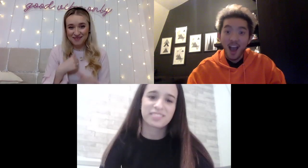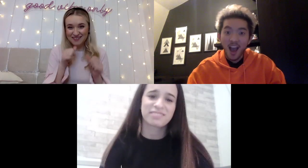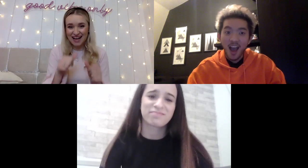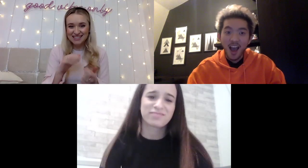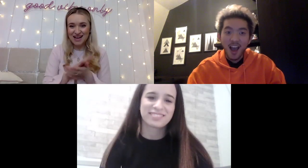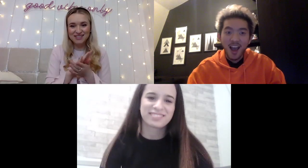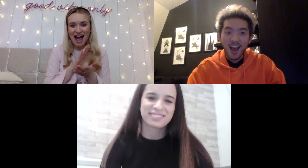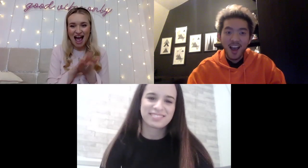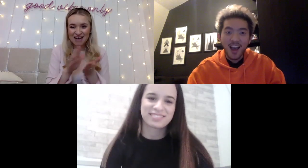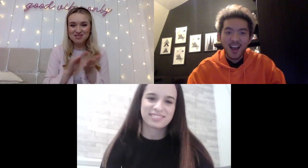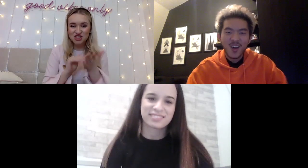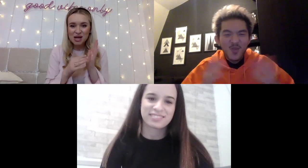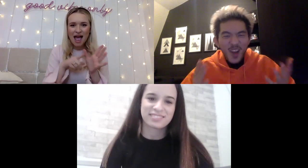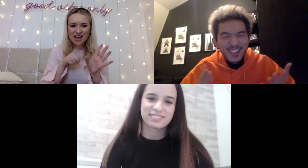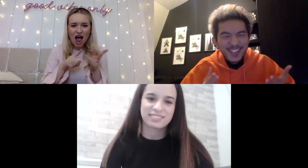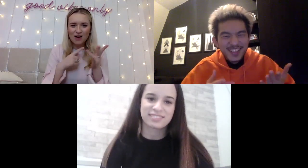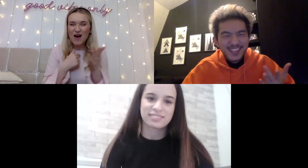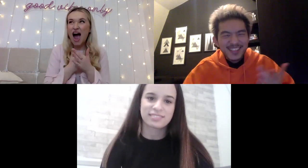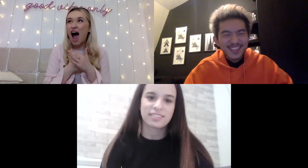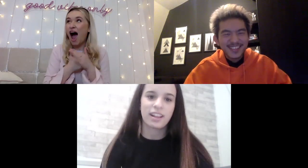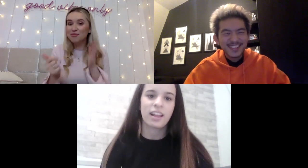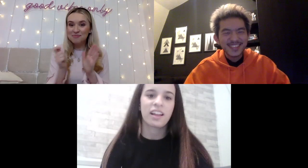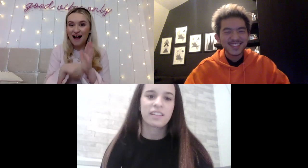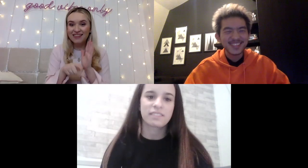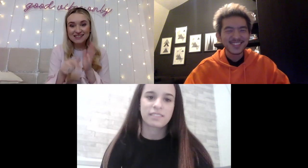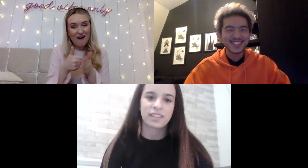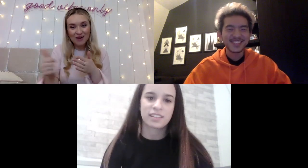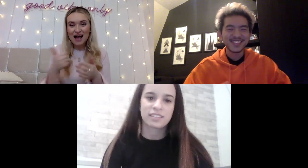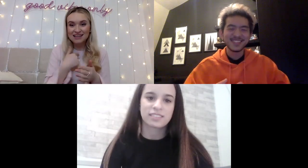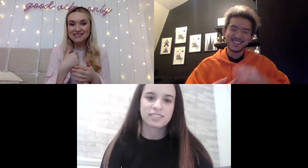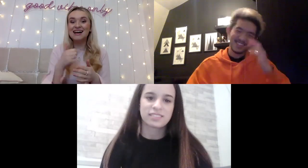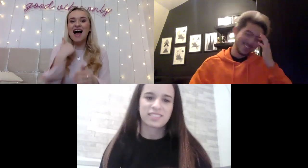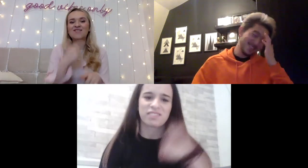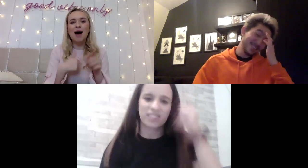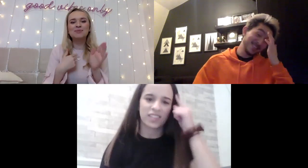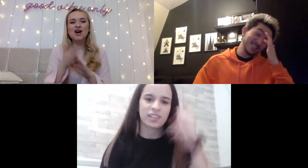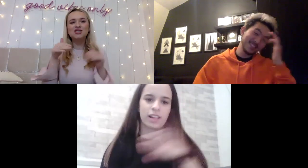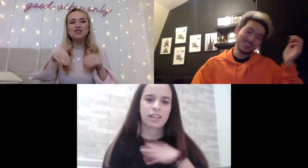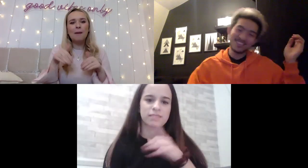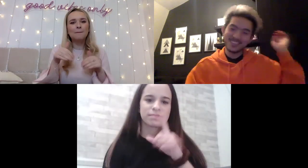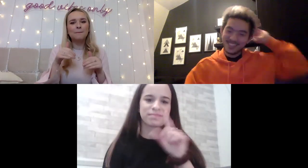Jas: My favourite sandwich is ham and cheese mayo, I always buy them B: What?!